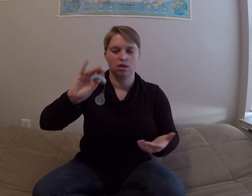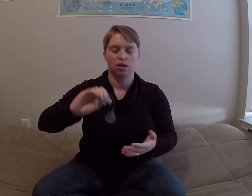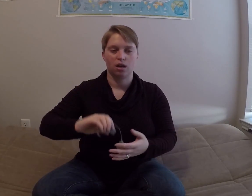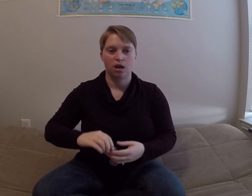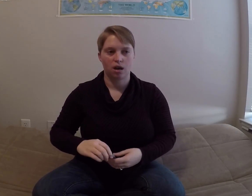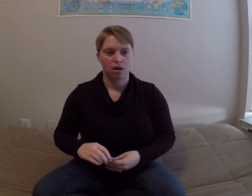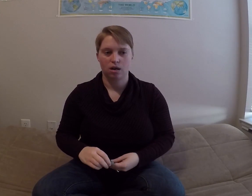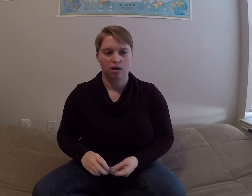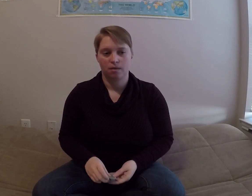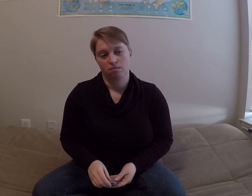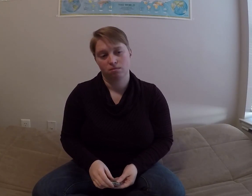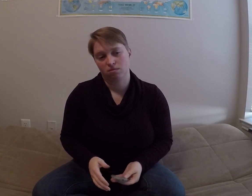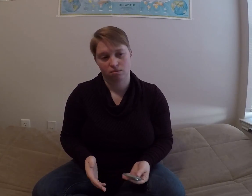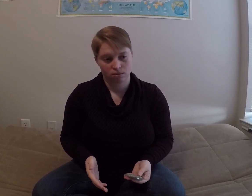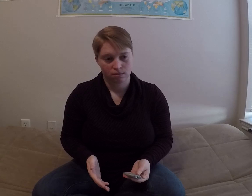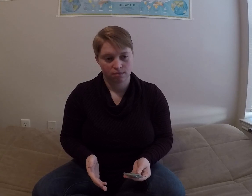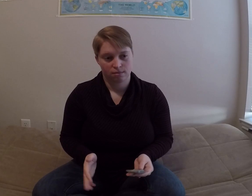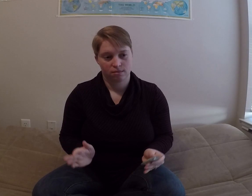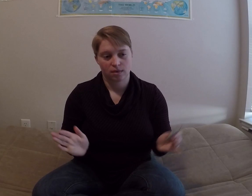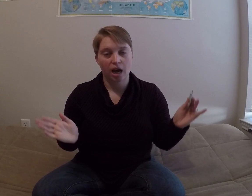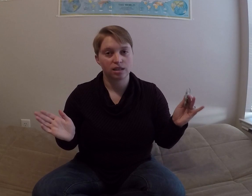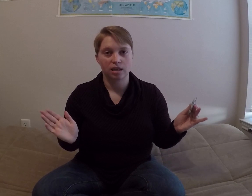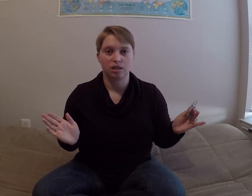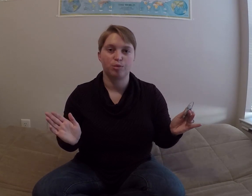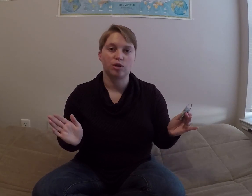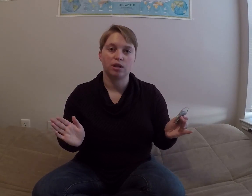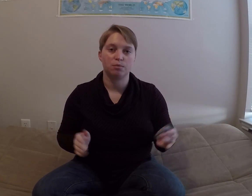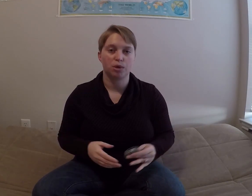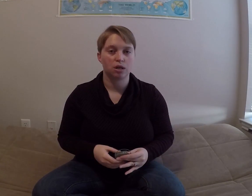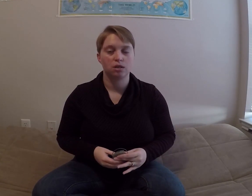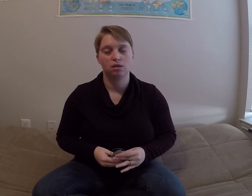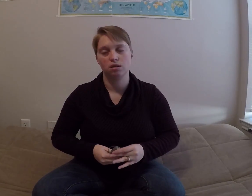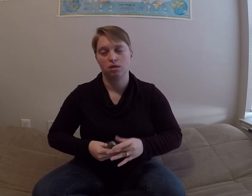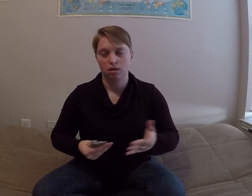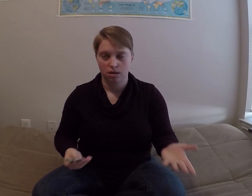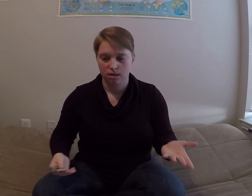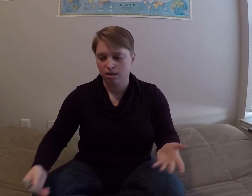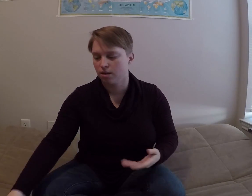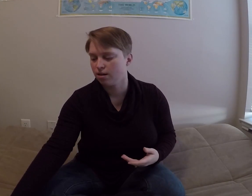And I say it’s brilliant.